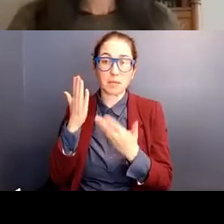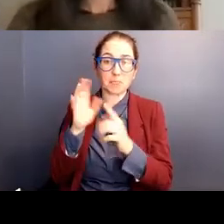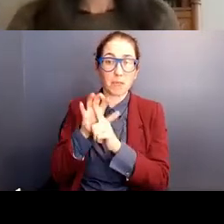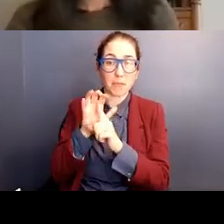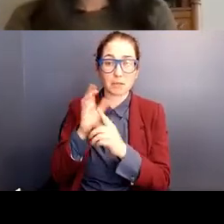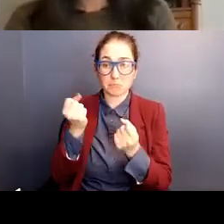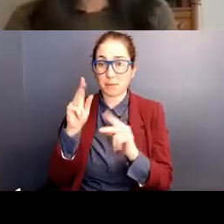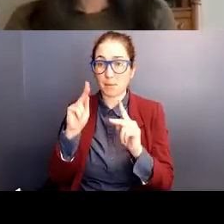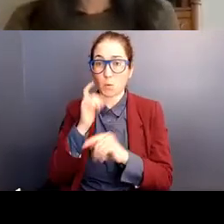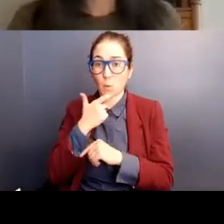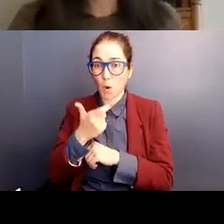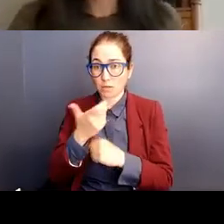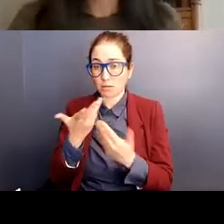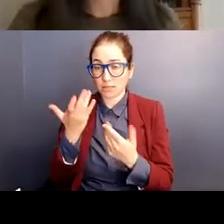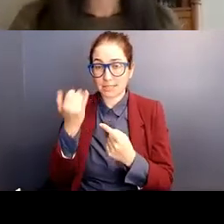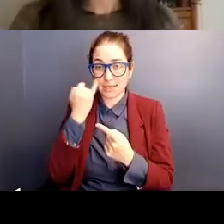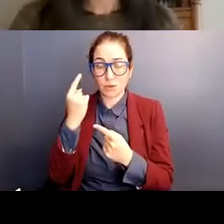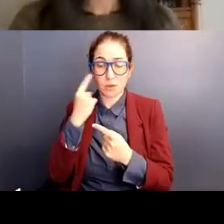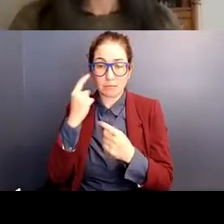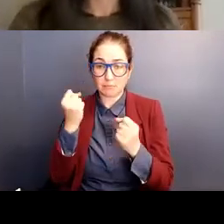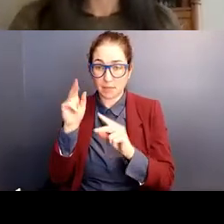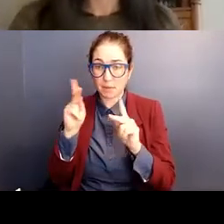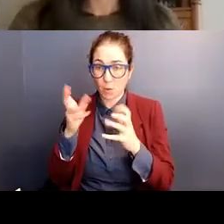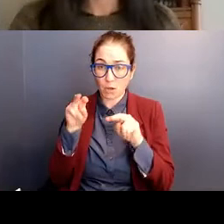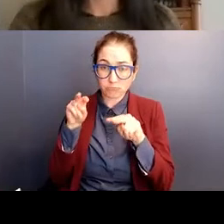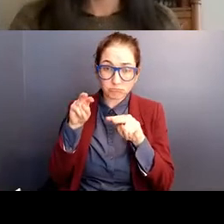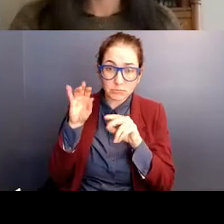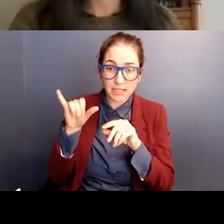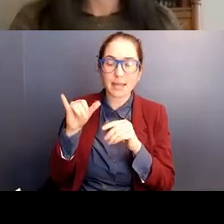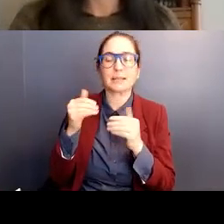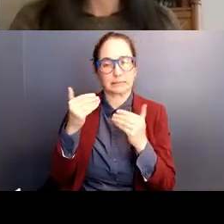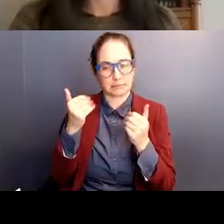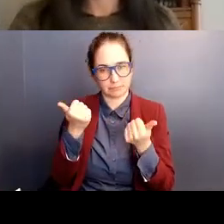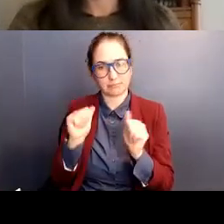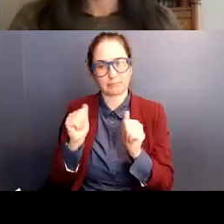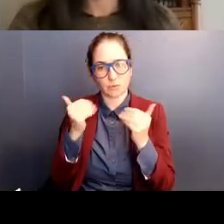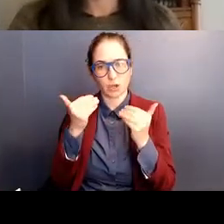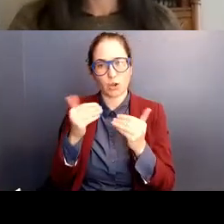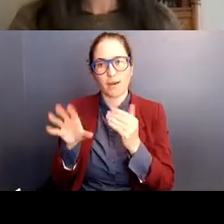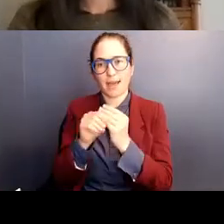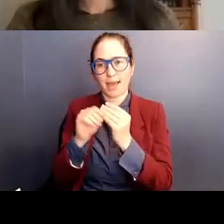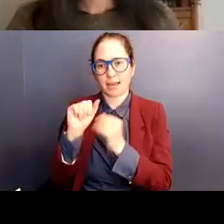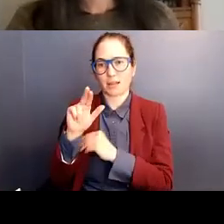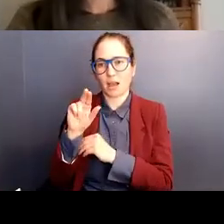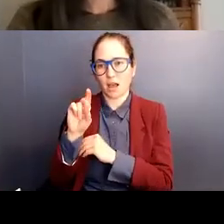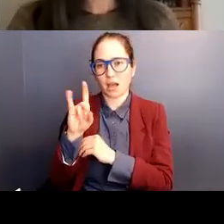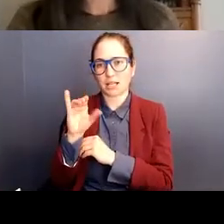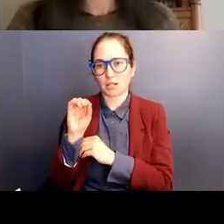expect it to be popular, definitely try to get audio description added to the video after the fact. You could do it yourself or you